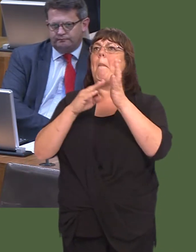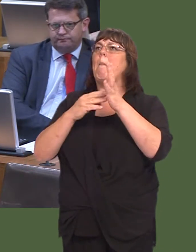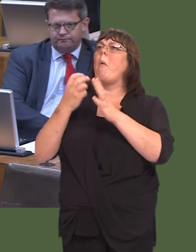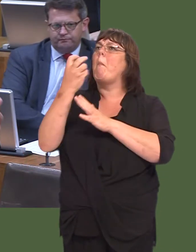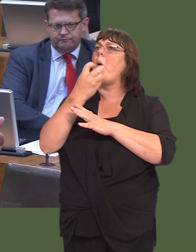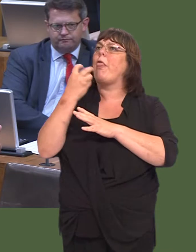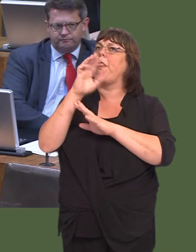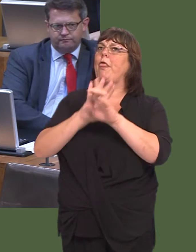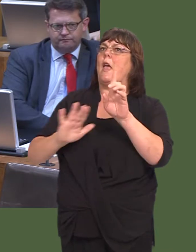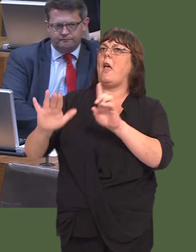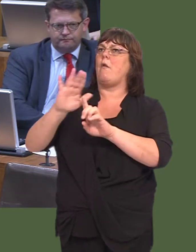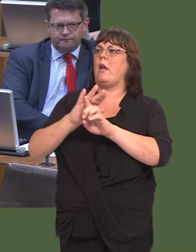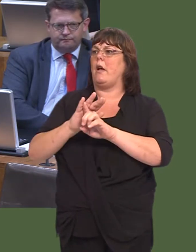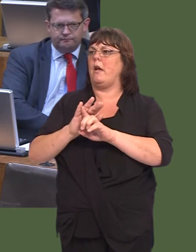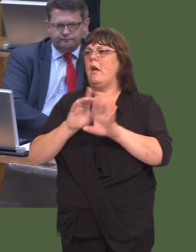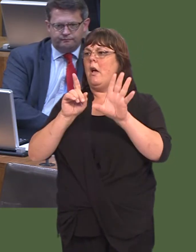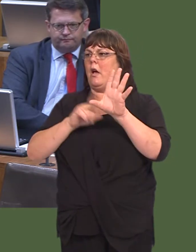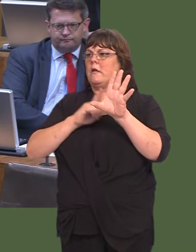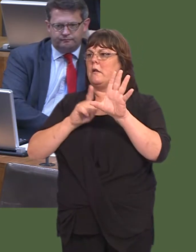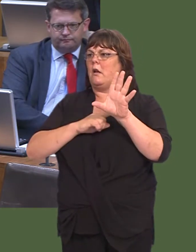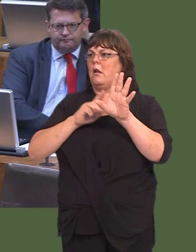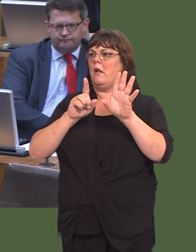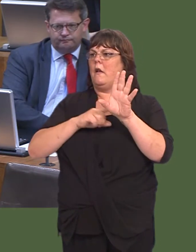Monmouthshire is an example that springs to mindóYsgol y Ffin, Ysgol y Fennióitís a